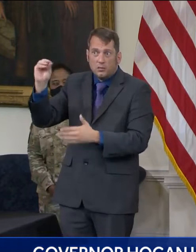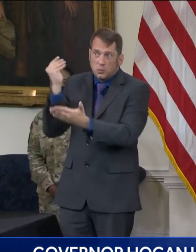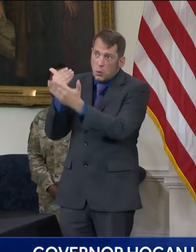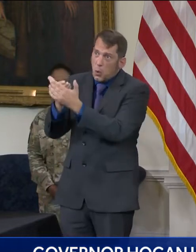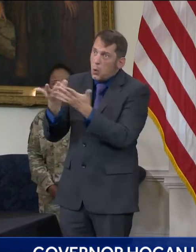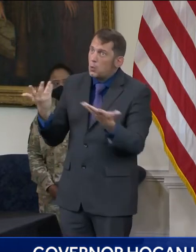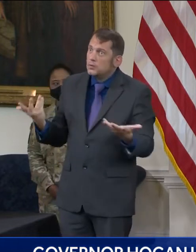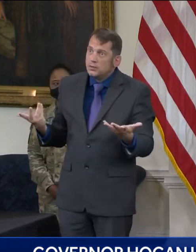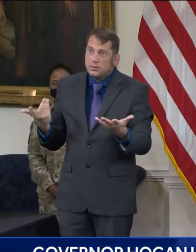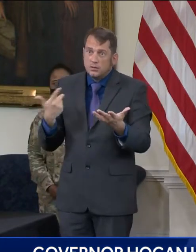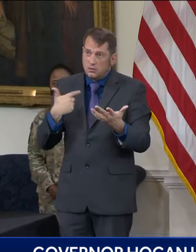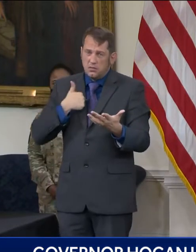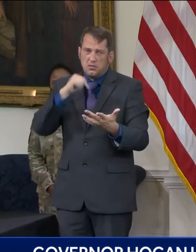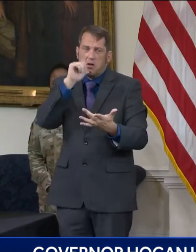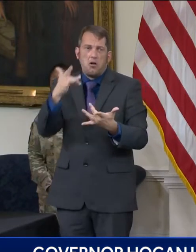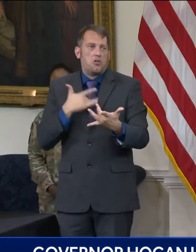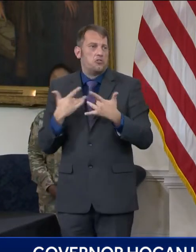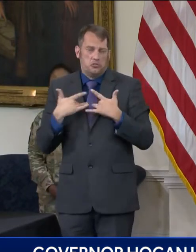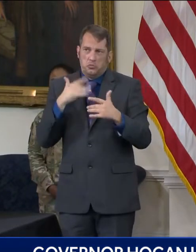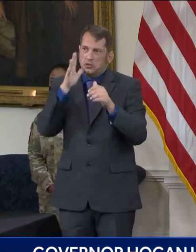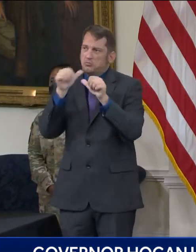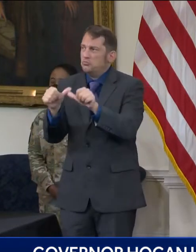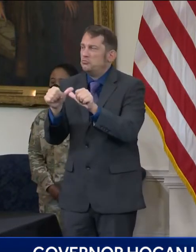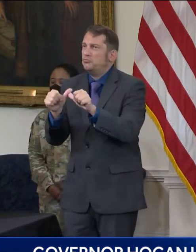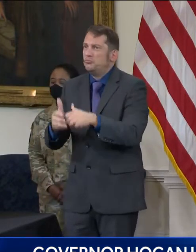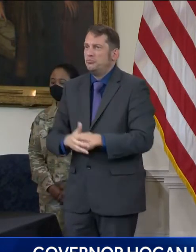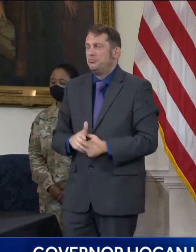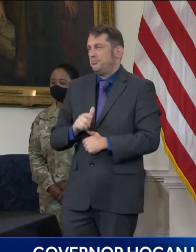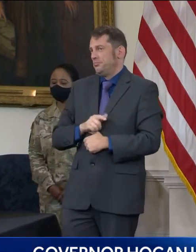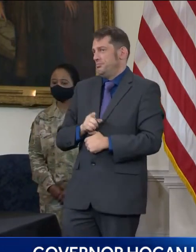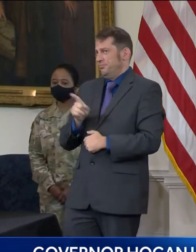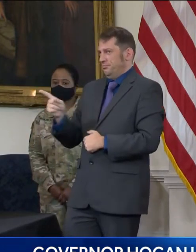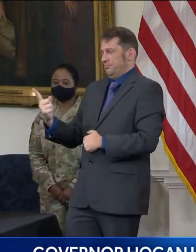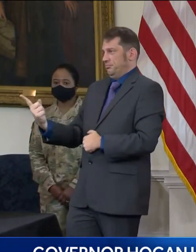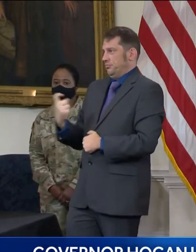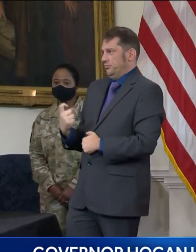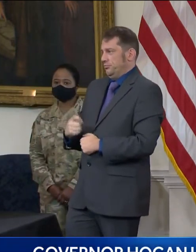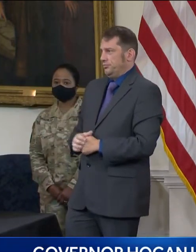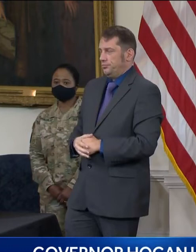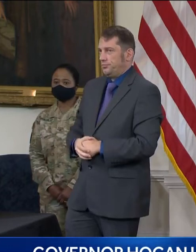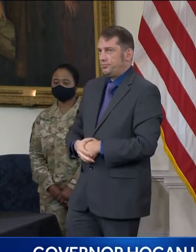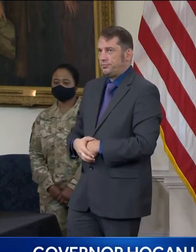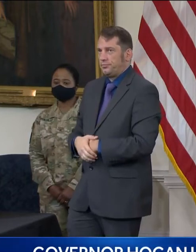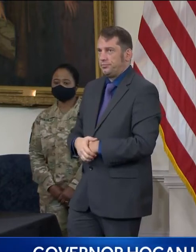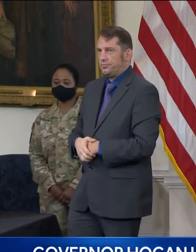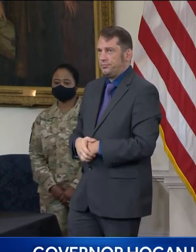UNTIL WE GET EVERY PERSON THAT WANT ONE WILL GET ONE. WE ARE NOT CONCERNED AT THIS POINT. PLEASED WITH THE PROGRESS.